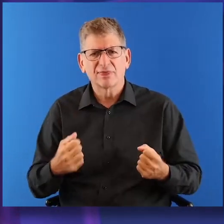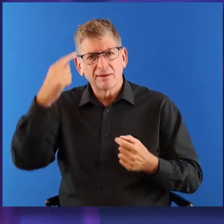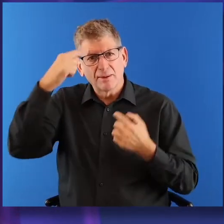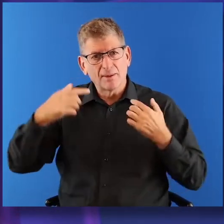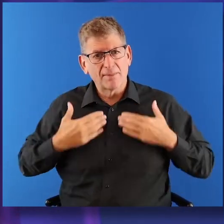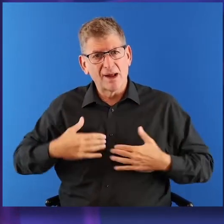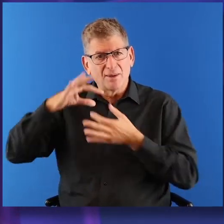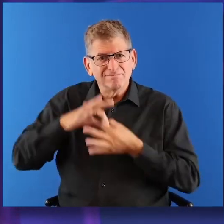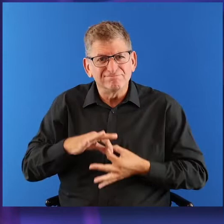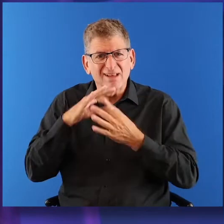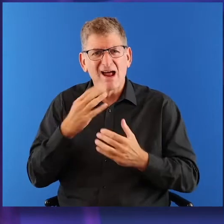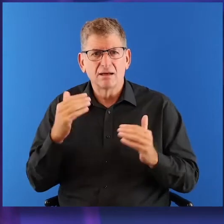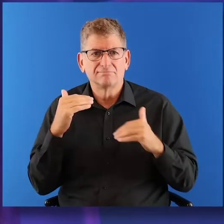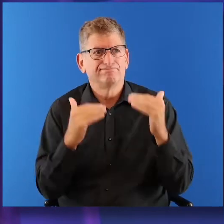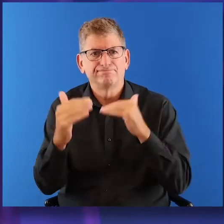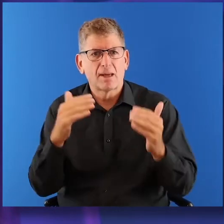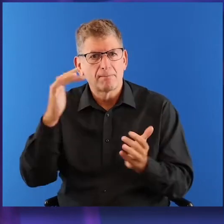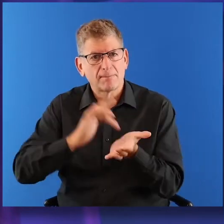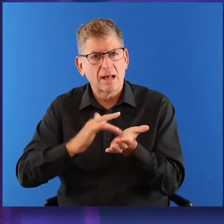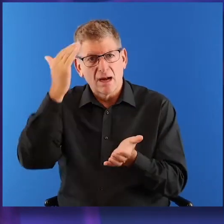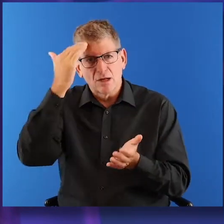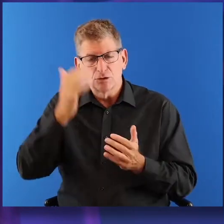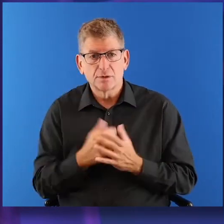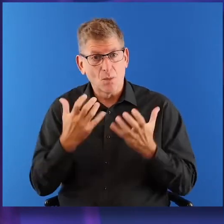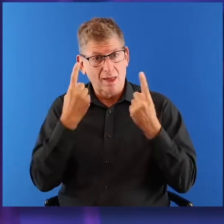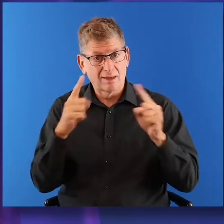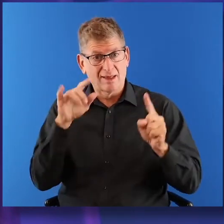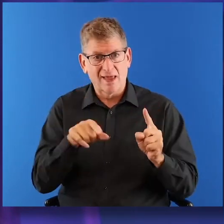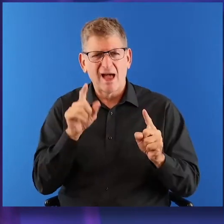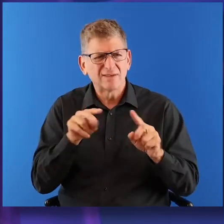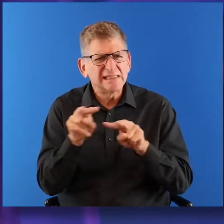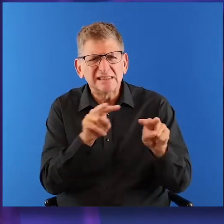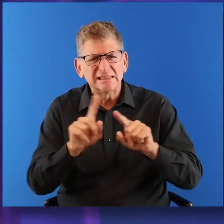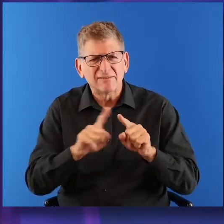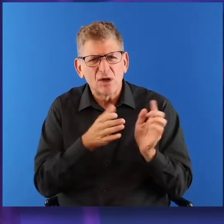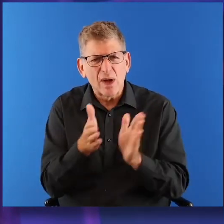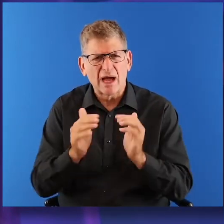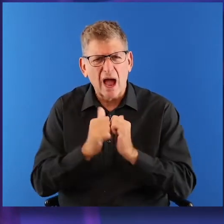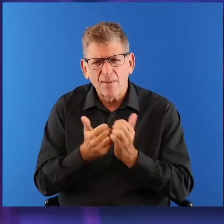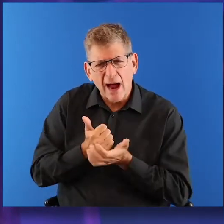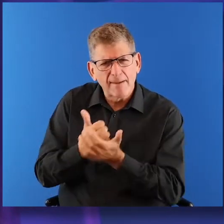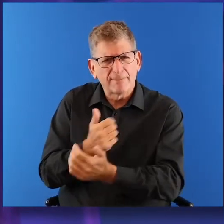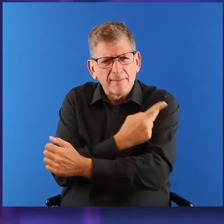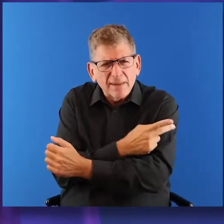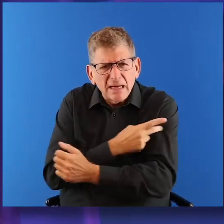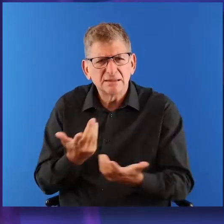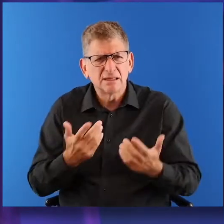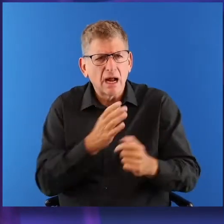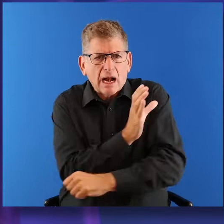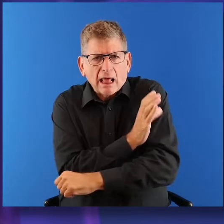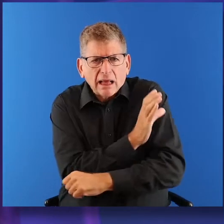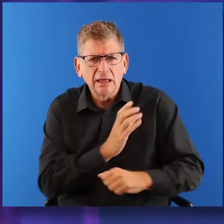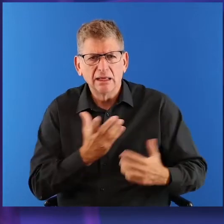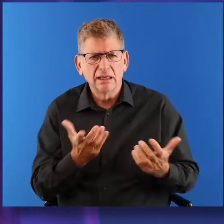and organizations use science and technology to achieve and sustain the best possible health outcomes. Now, to achieve this,